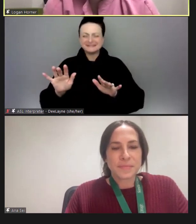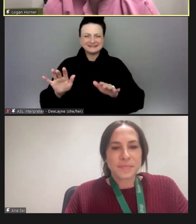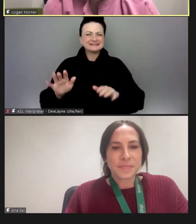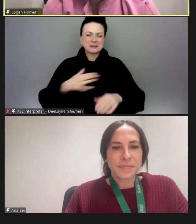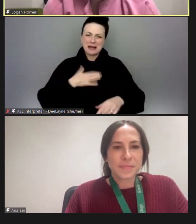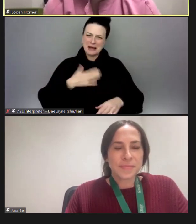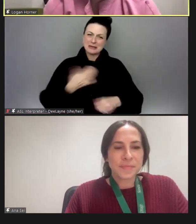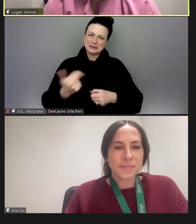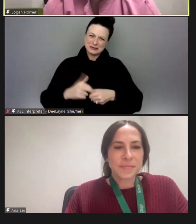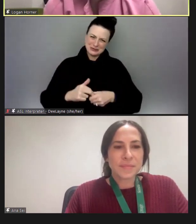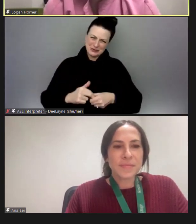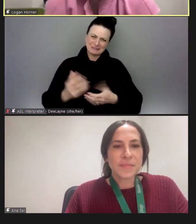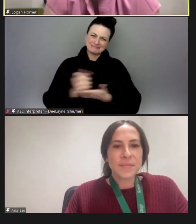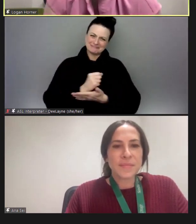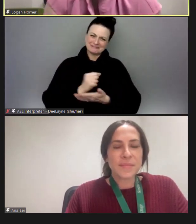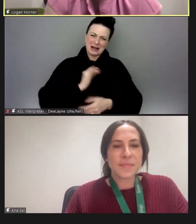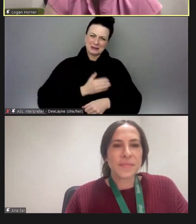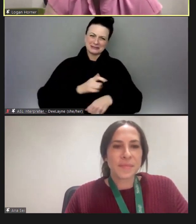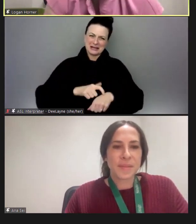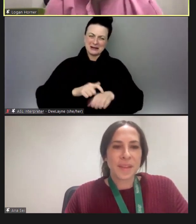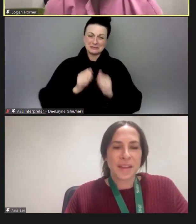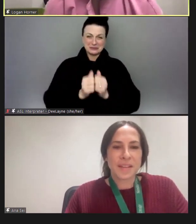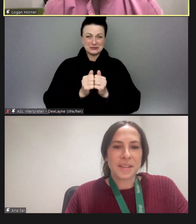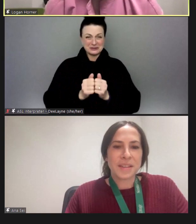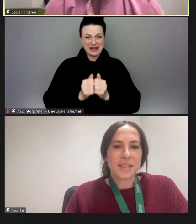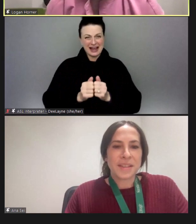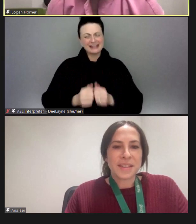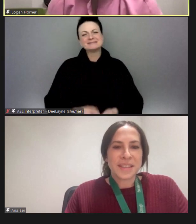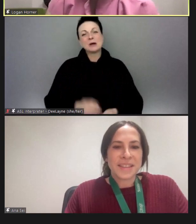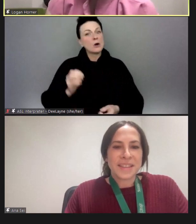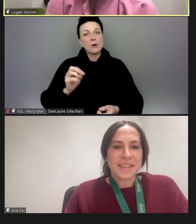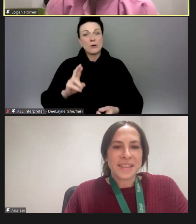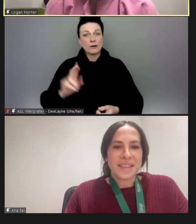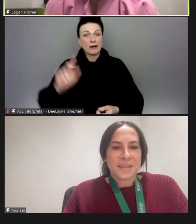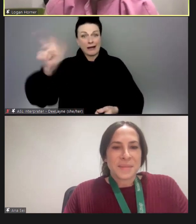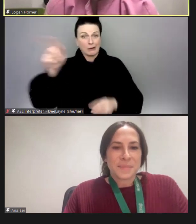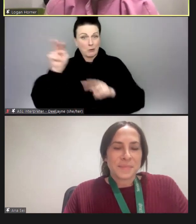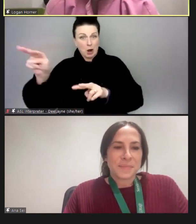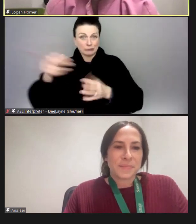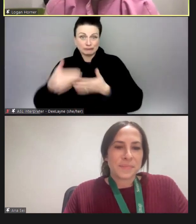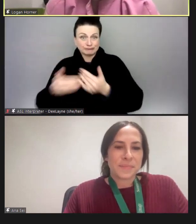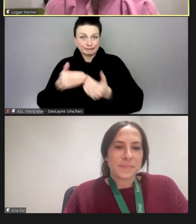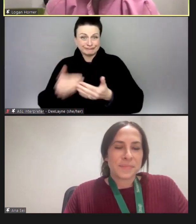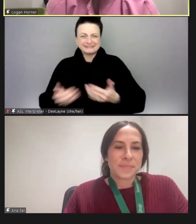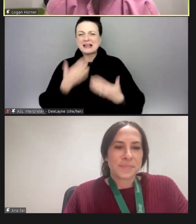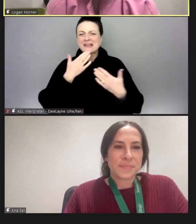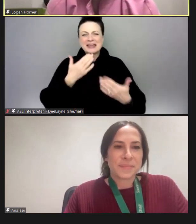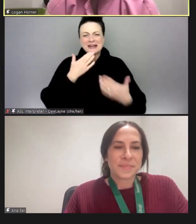here with us today whenever that is um